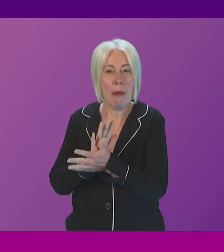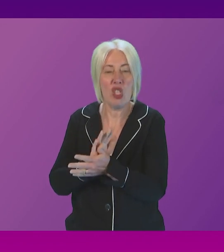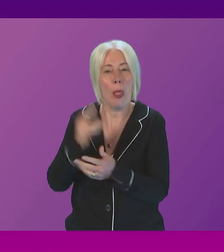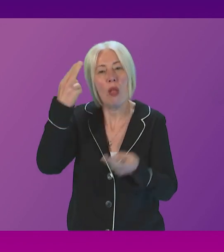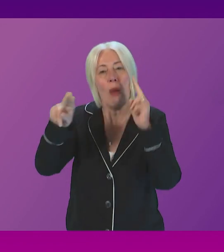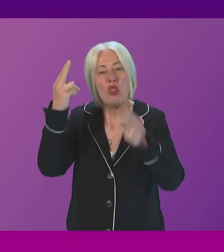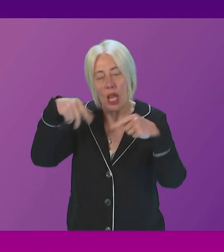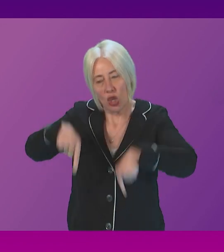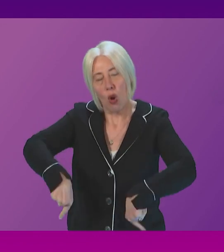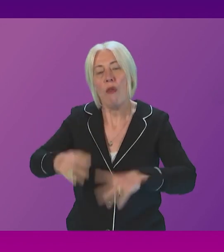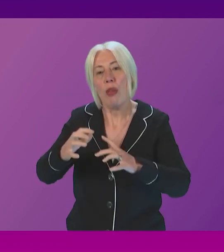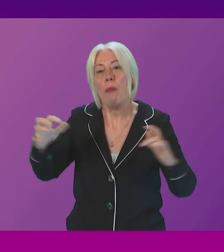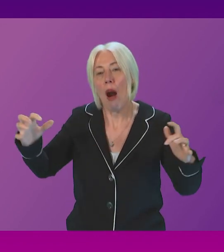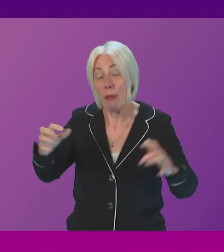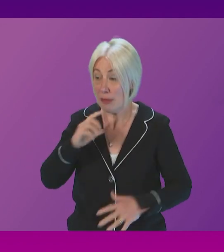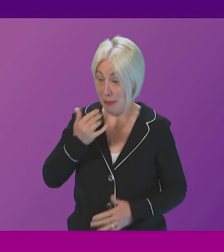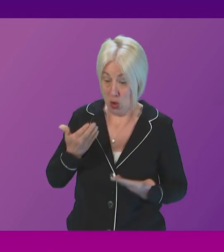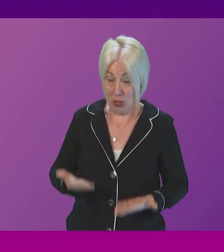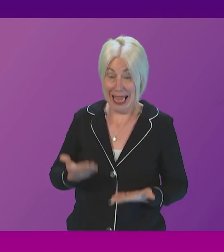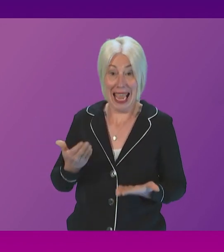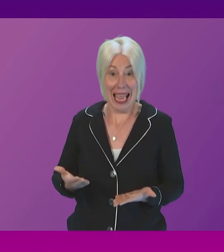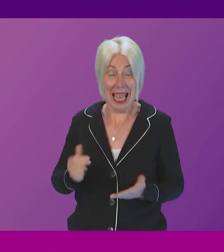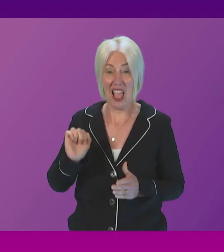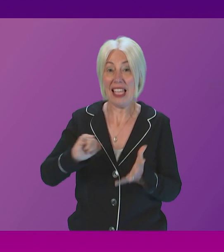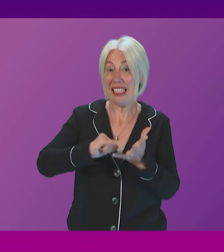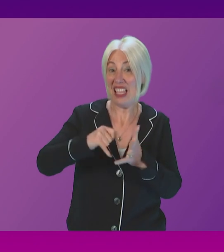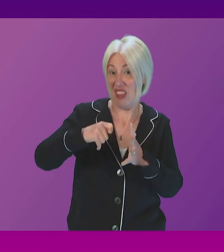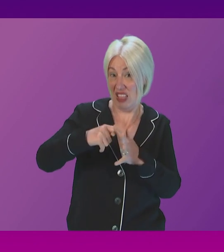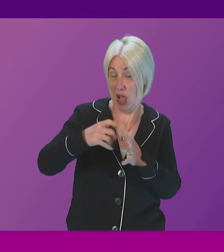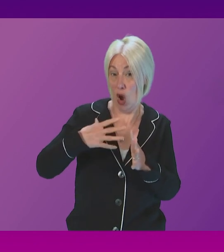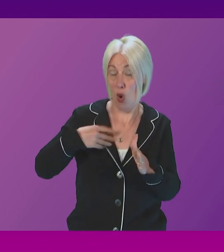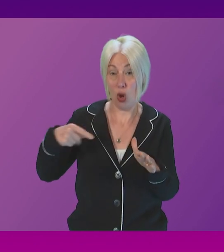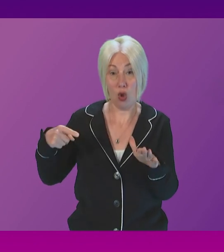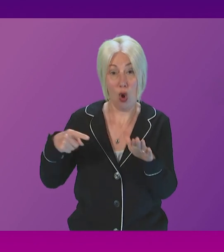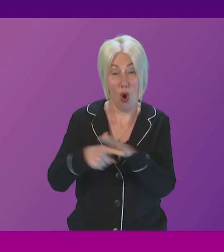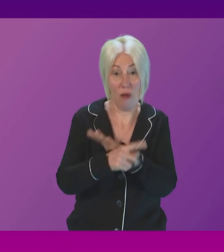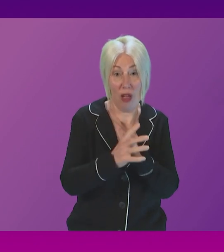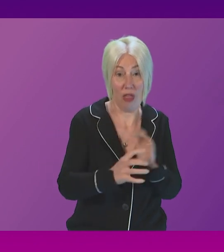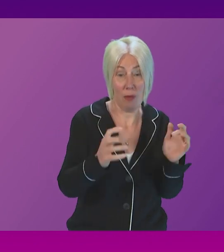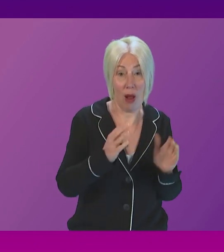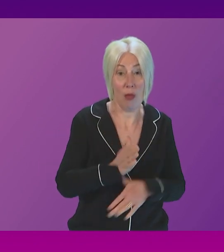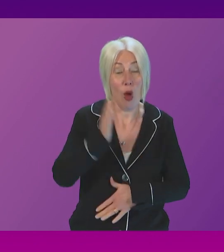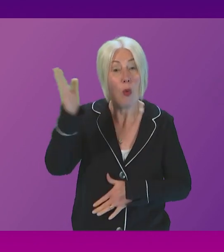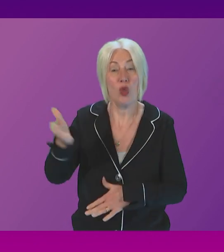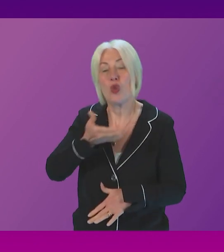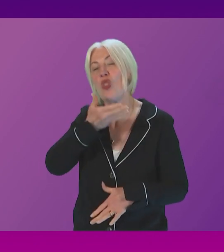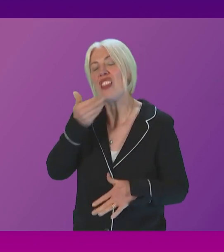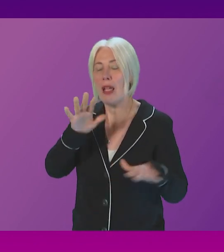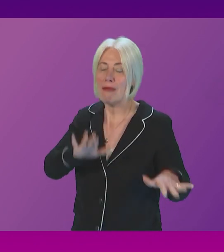It has even been reported today that Stephen Kerr wants to leave this Parliament to go back to the gentler environment of Westminster. Members.